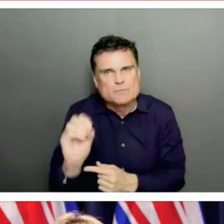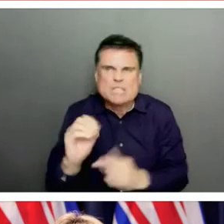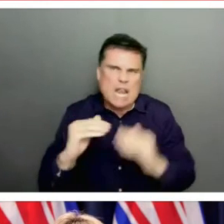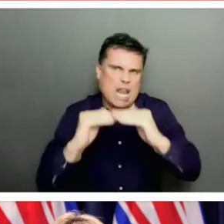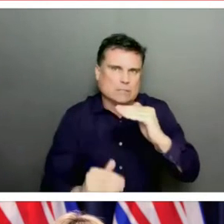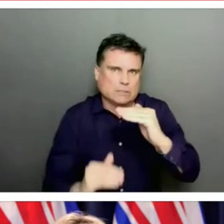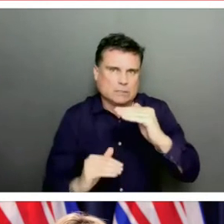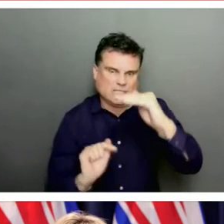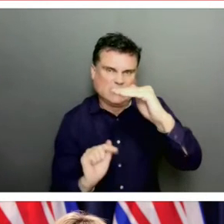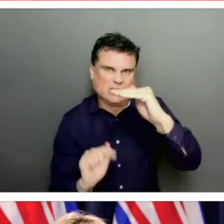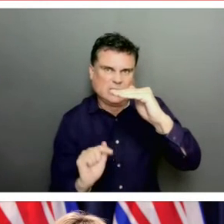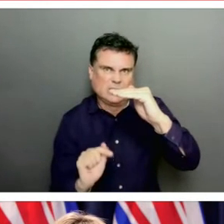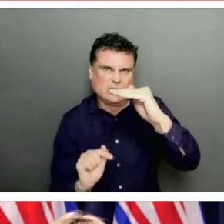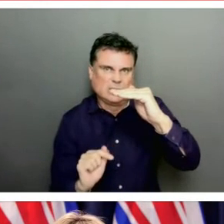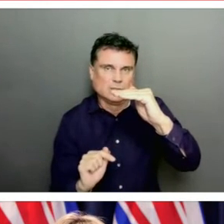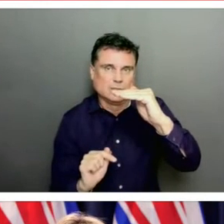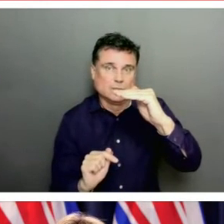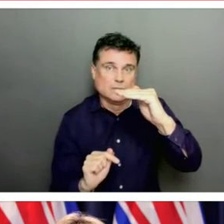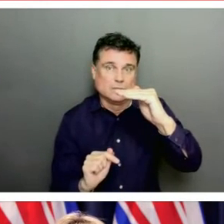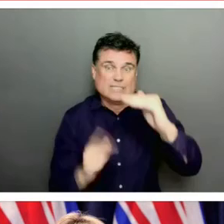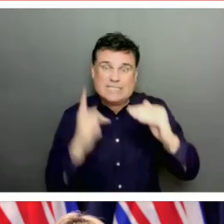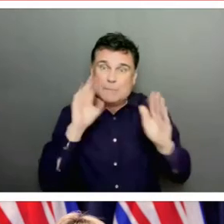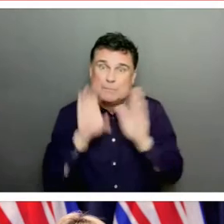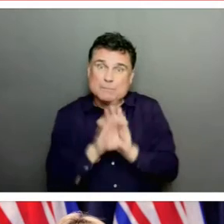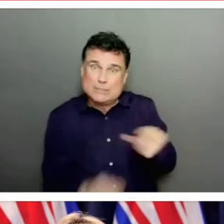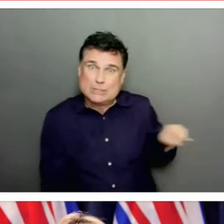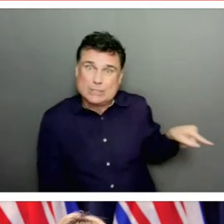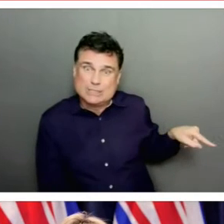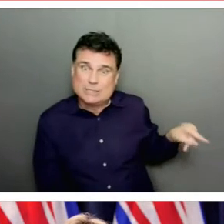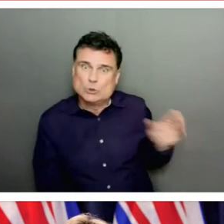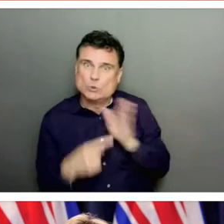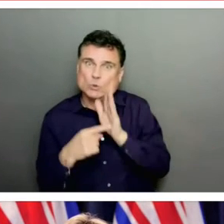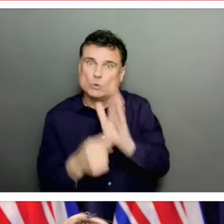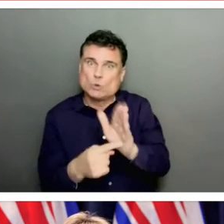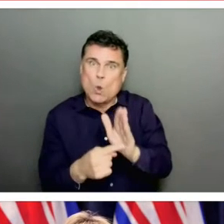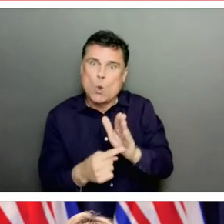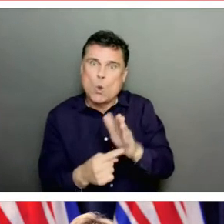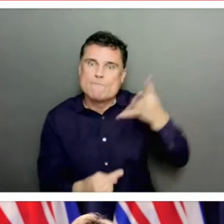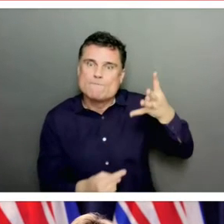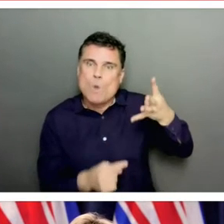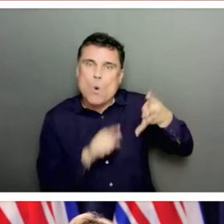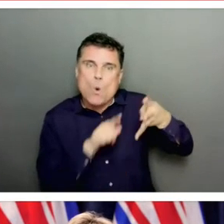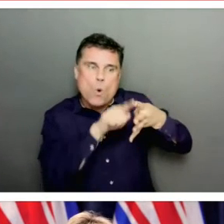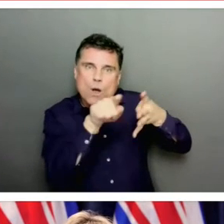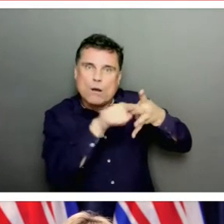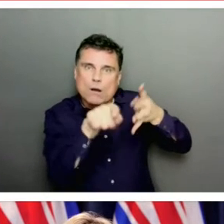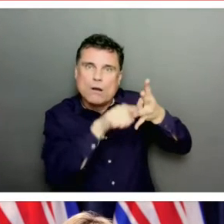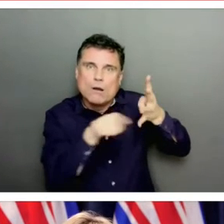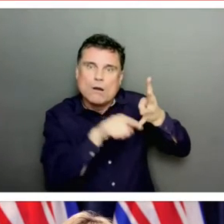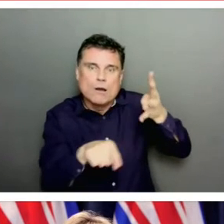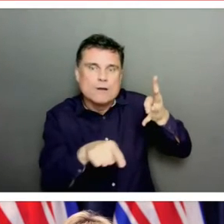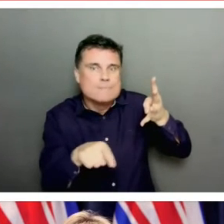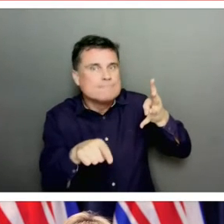doing everything we can to prevent transmission. Right now, in particular, where we